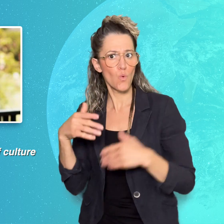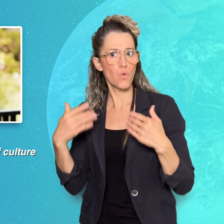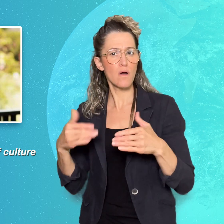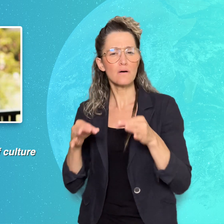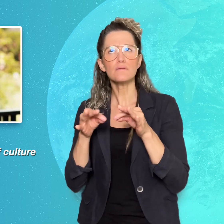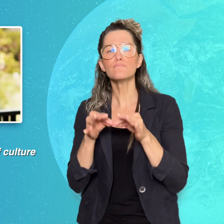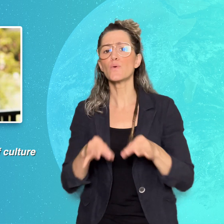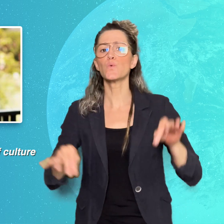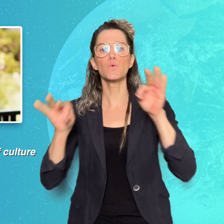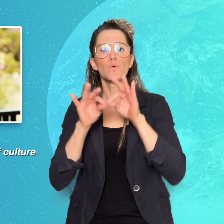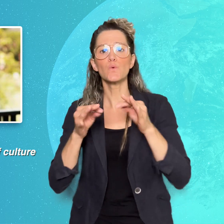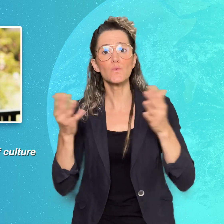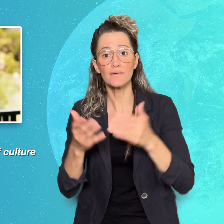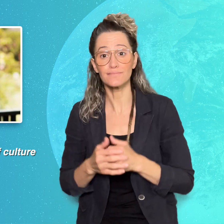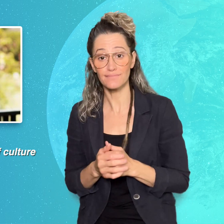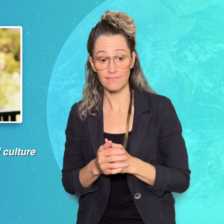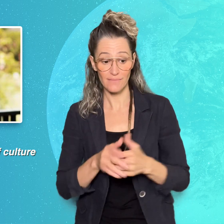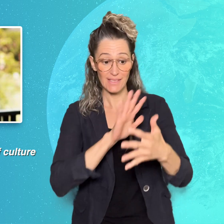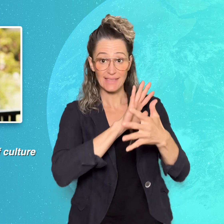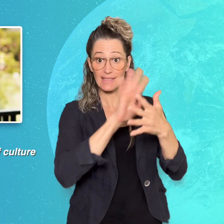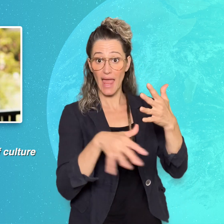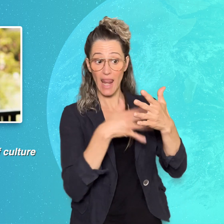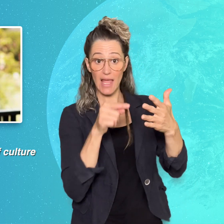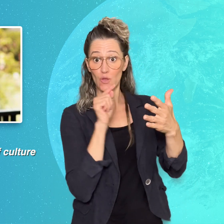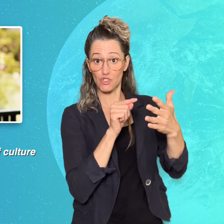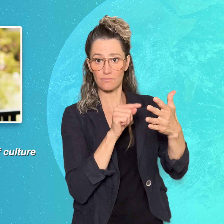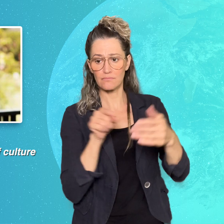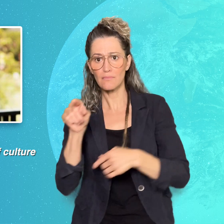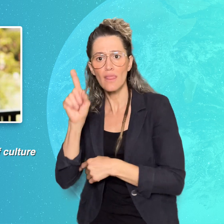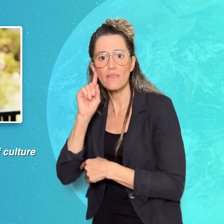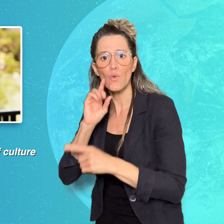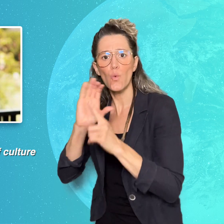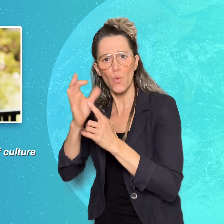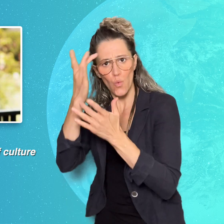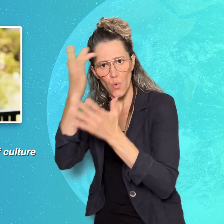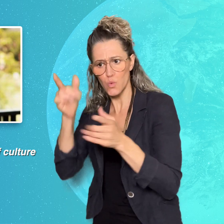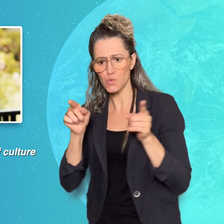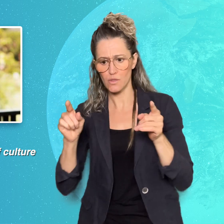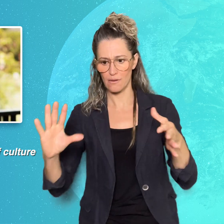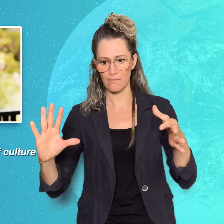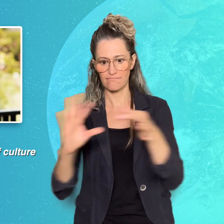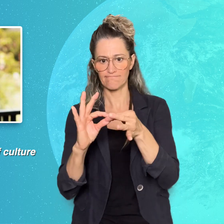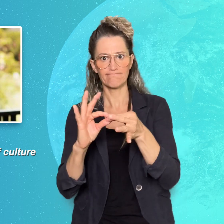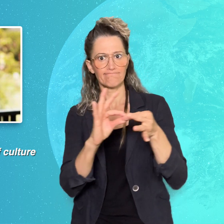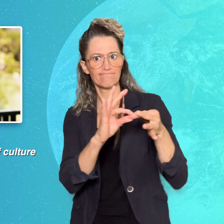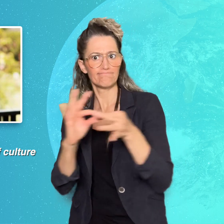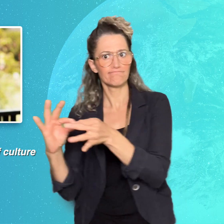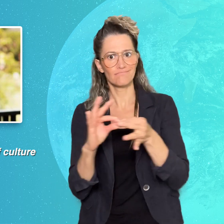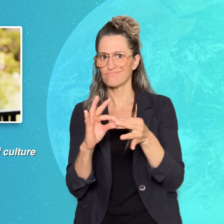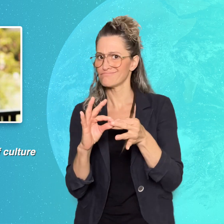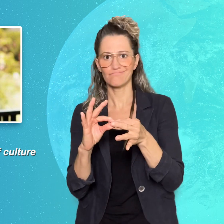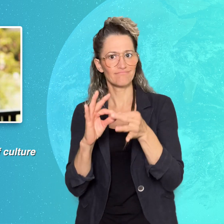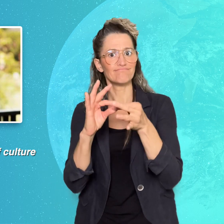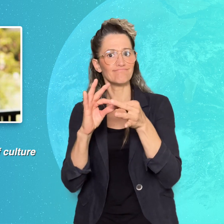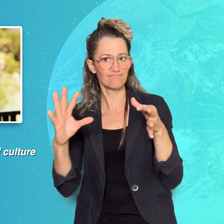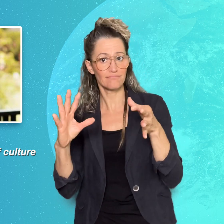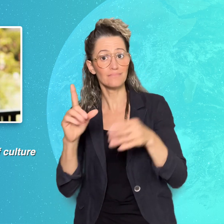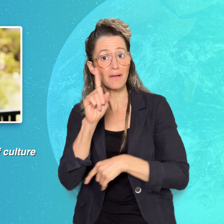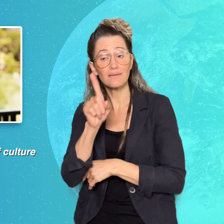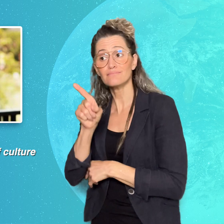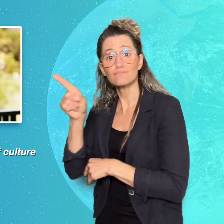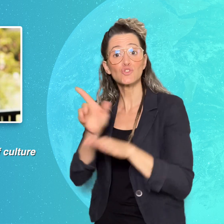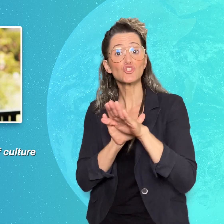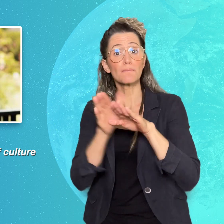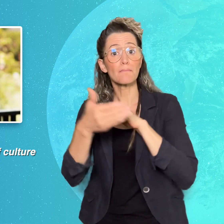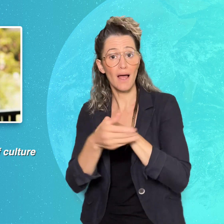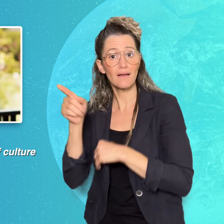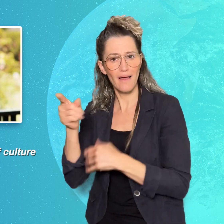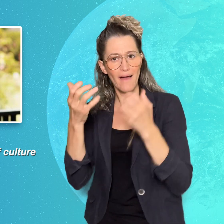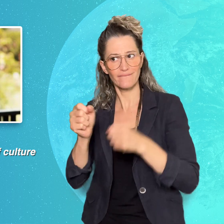the importance of tying the language to Deaf culture. One couple in Jamaica